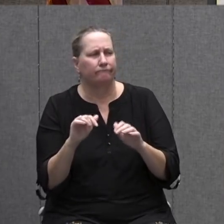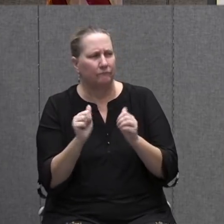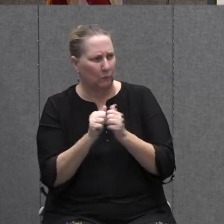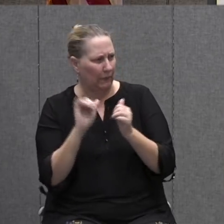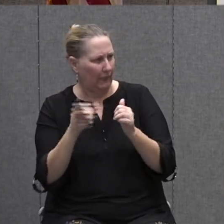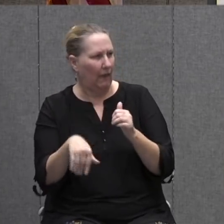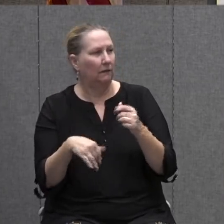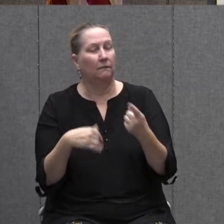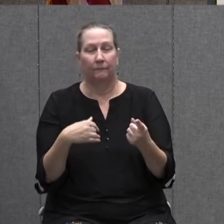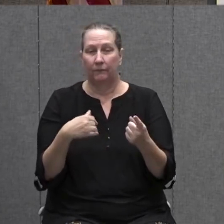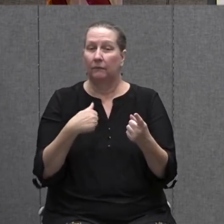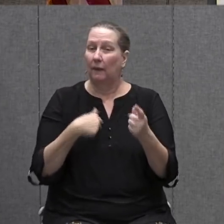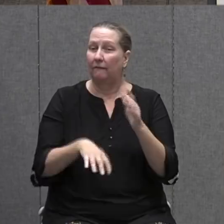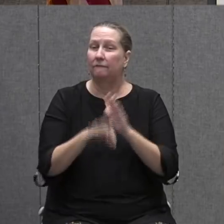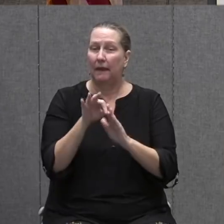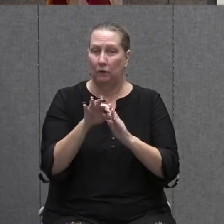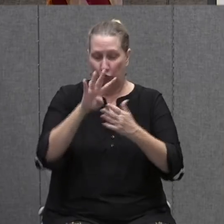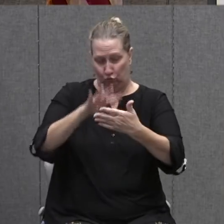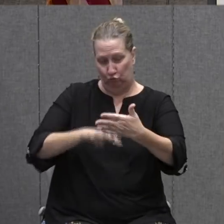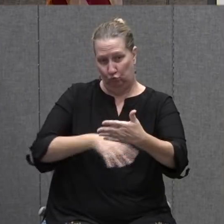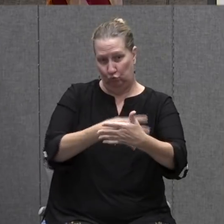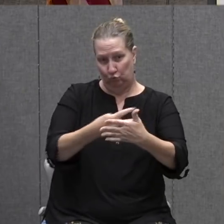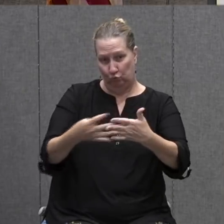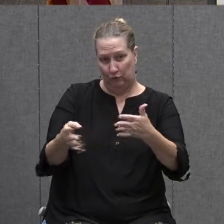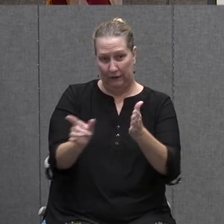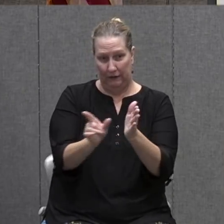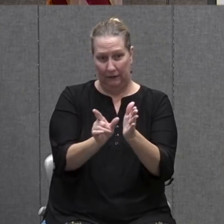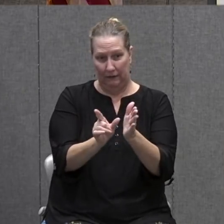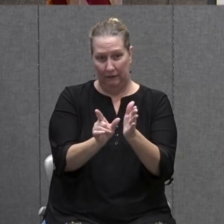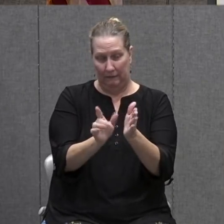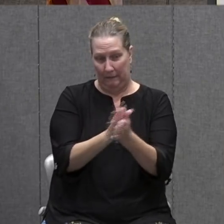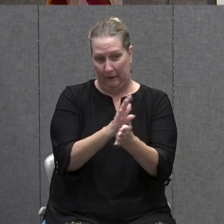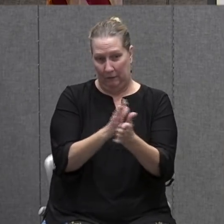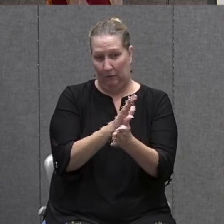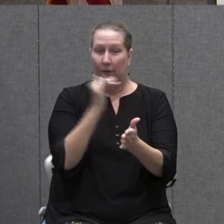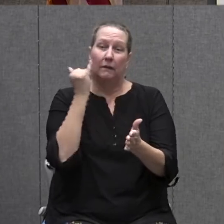that I was able to print out. If you're not able to print out grid paper